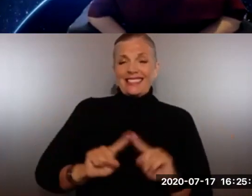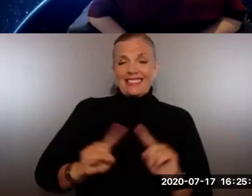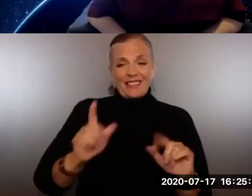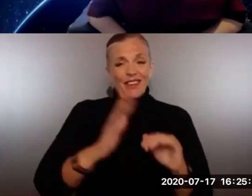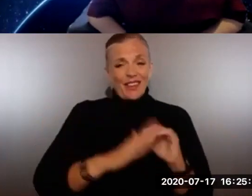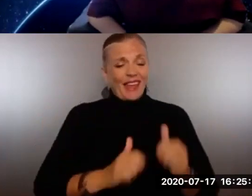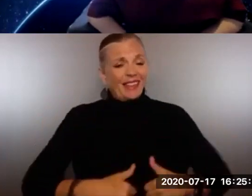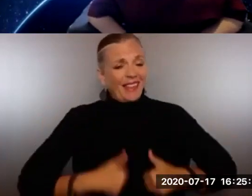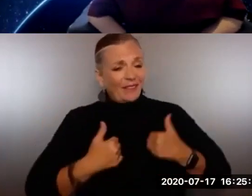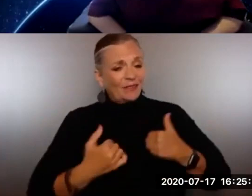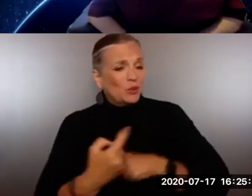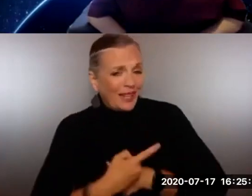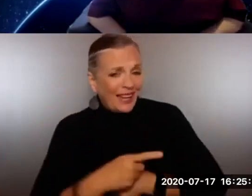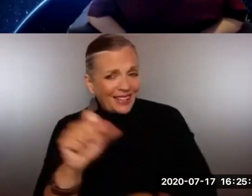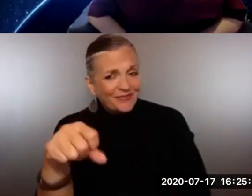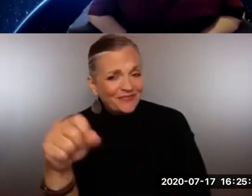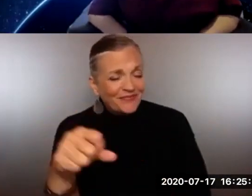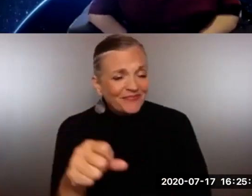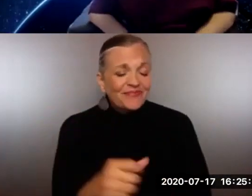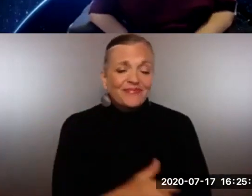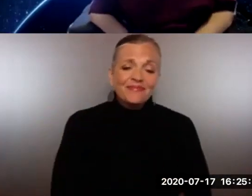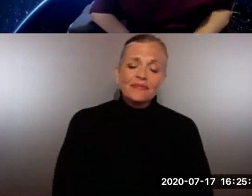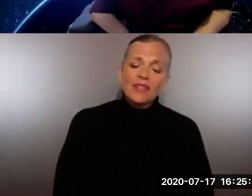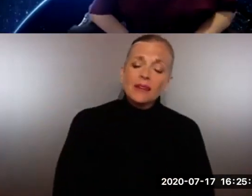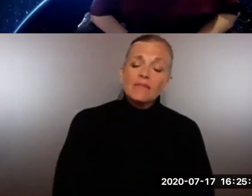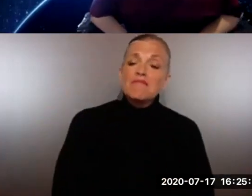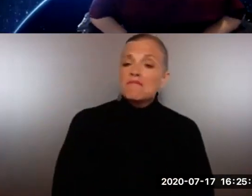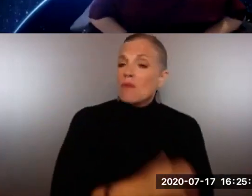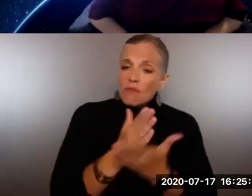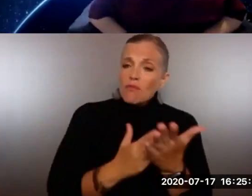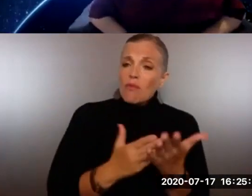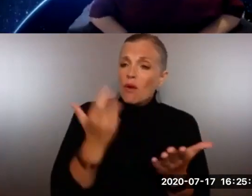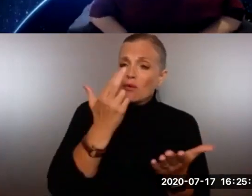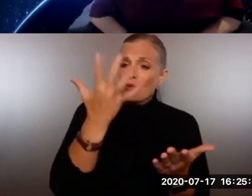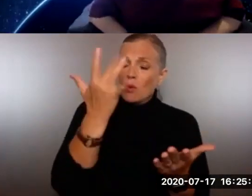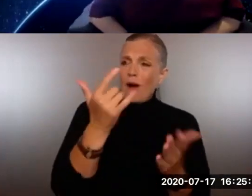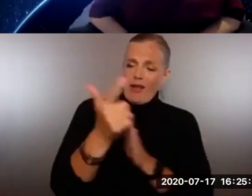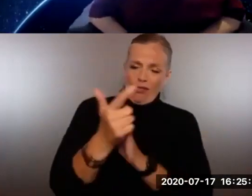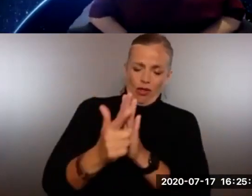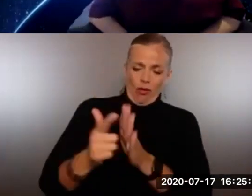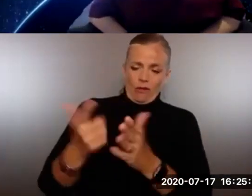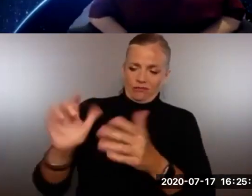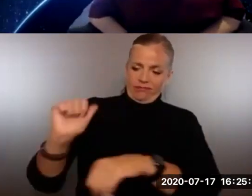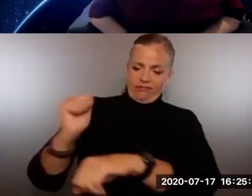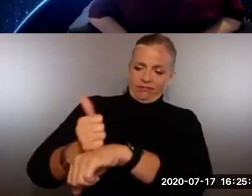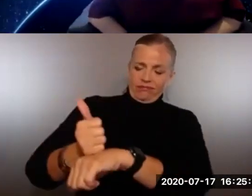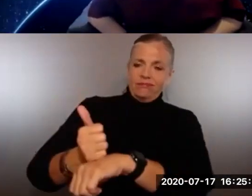In part because of these laws and the resulting changes,